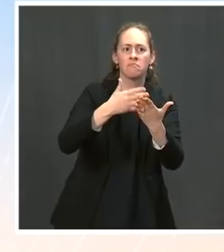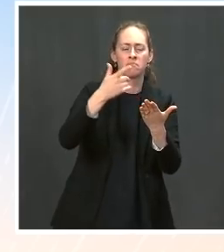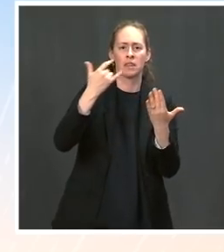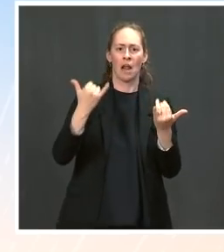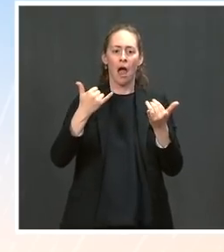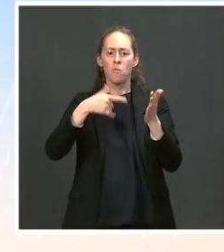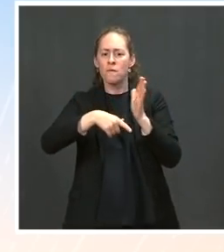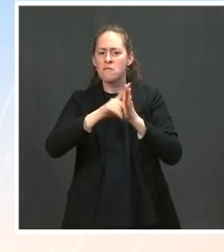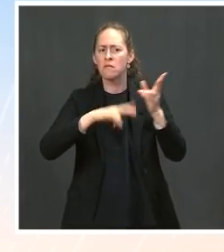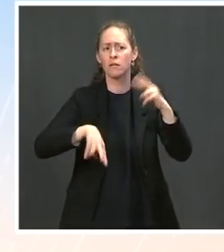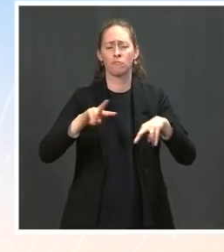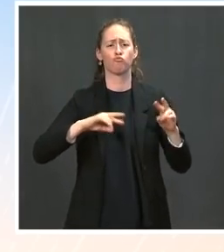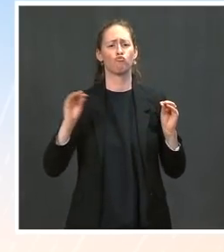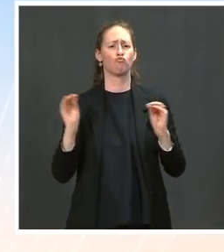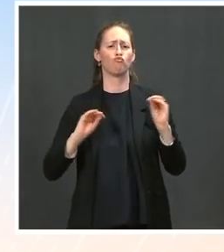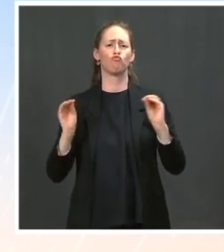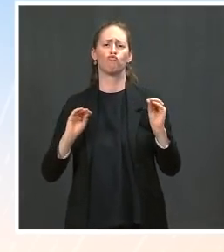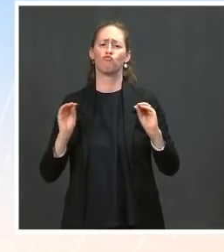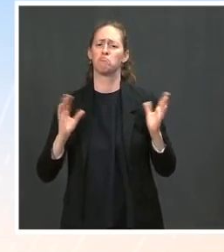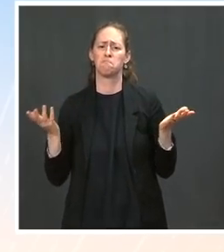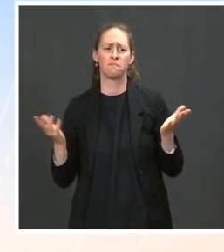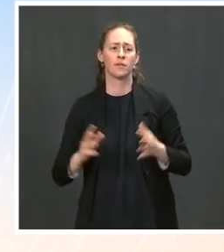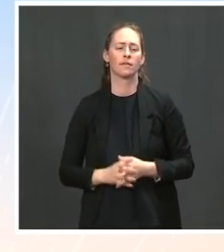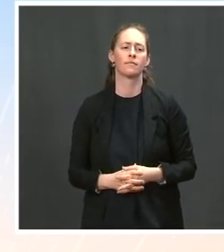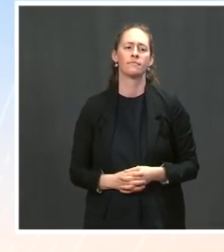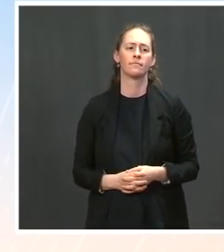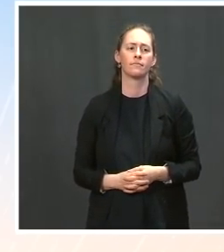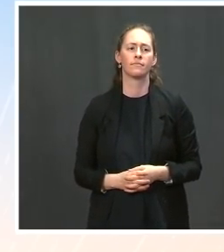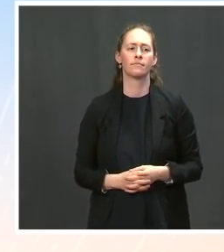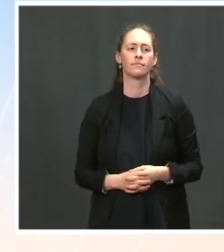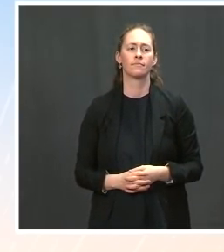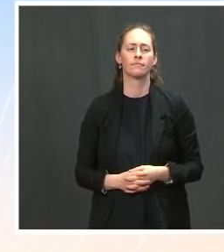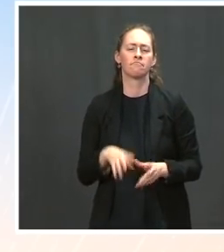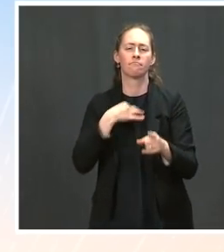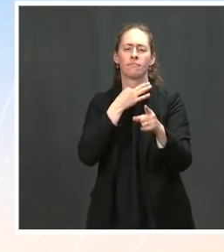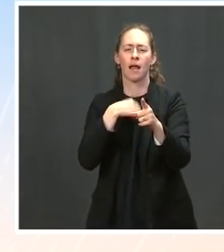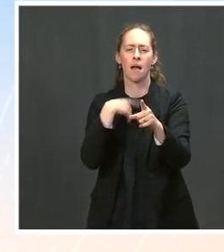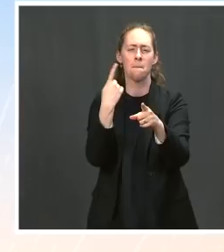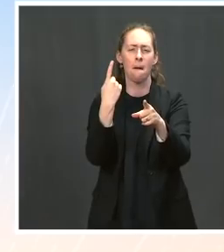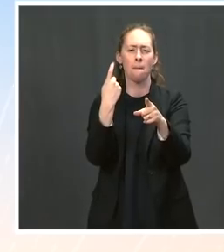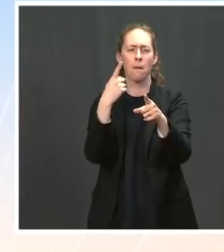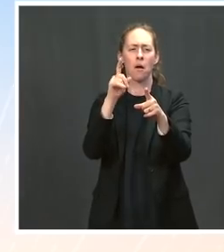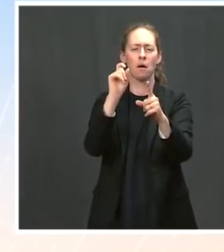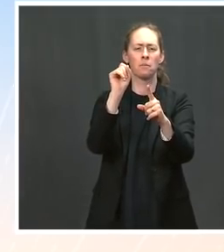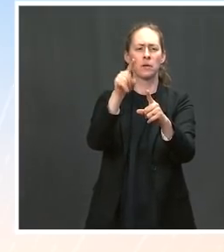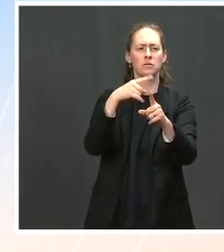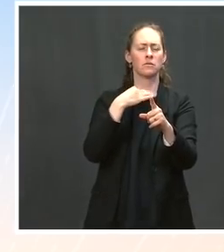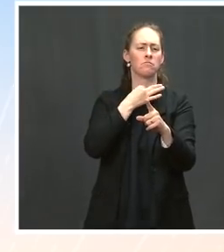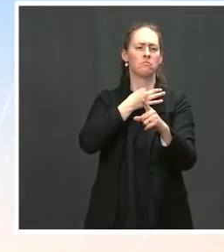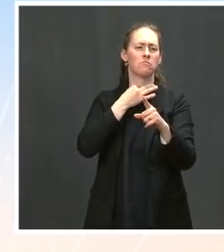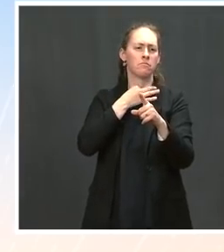Go ahead. The Press: Thank you, Jen. One more question about the comments for Congresswoman Waters. Ms. Psaki: Sure. The Press: The House Minority Leader Kevin McCarthy